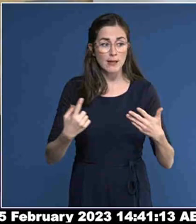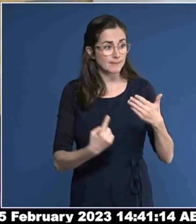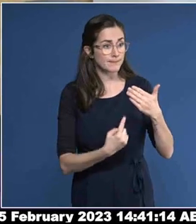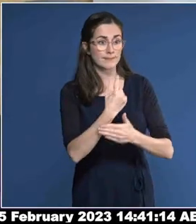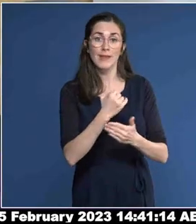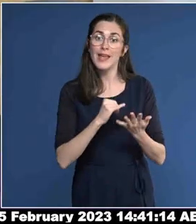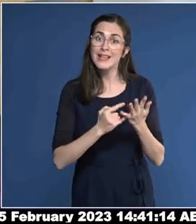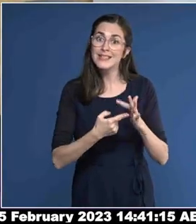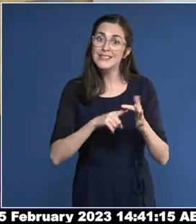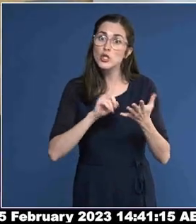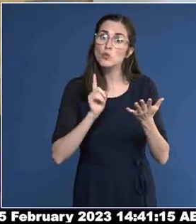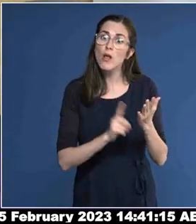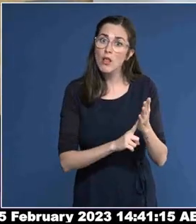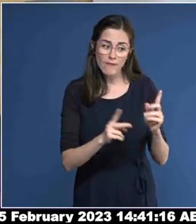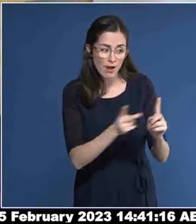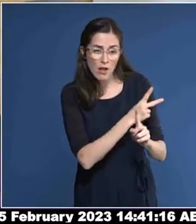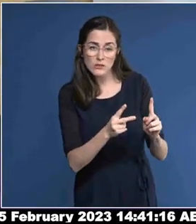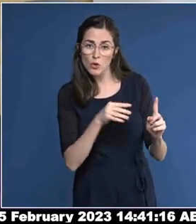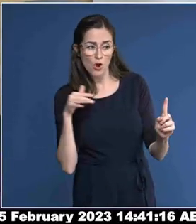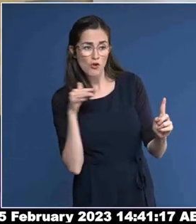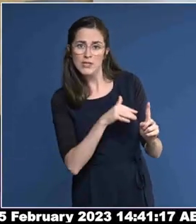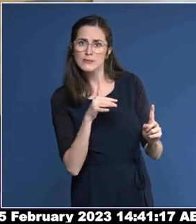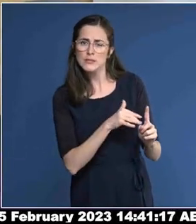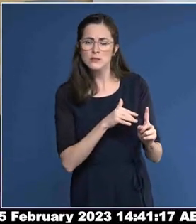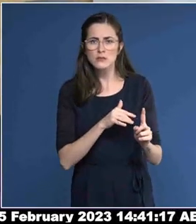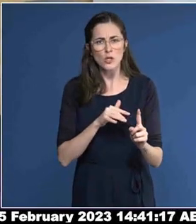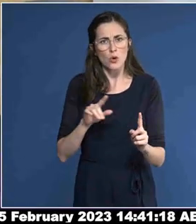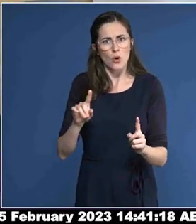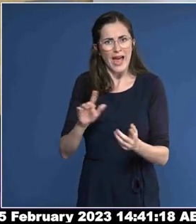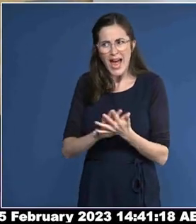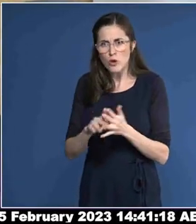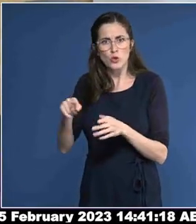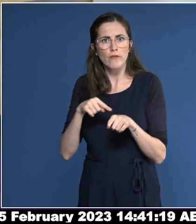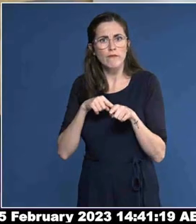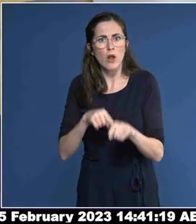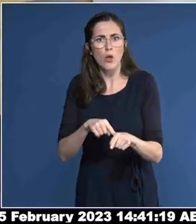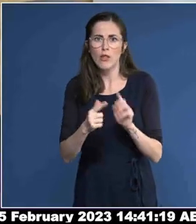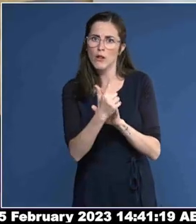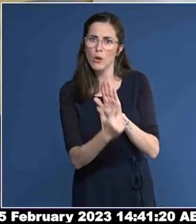extent do you have regard to the legal framework in the way in which you respond to incidents that might occur?